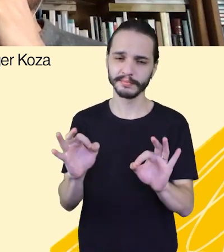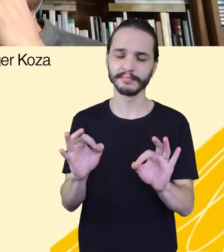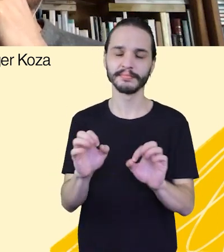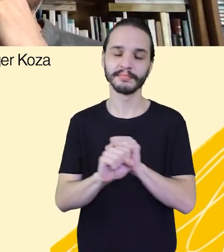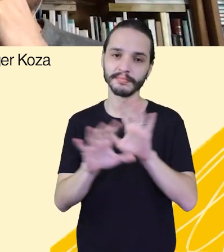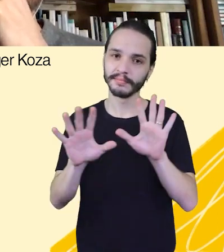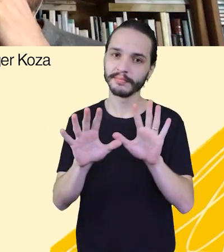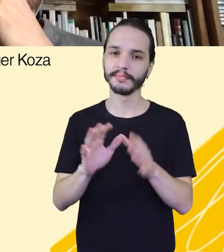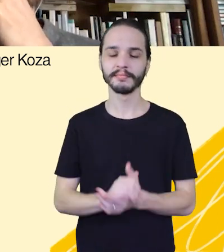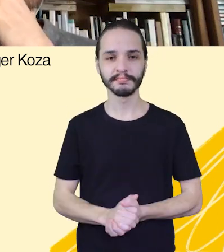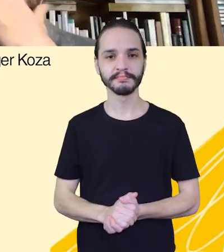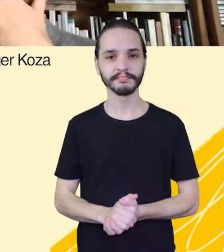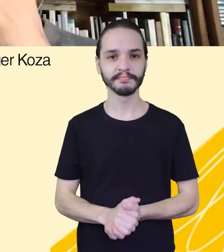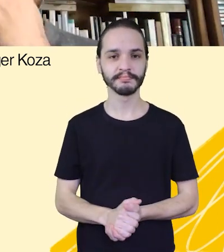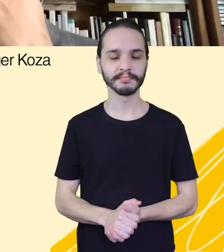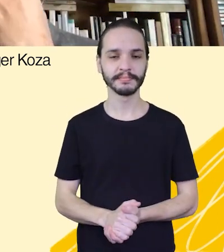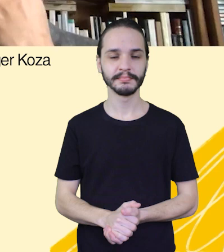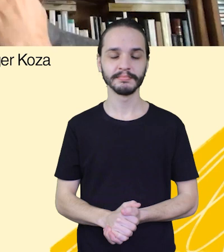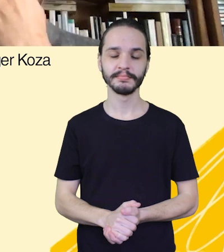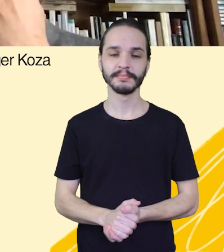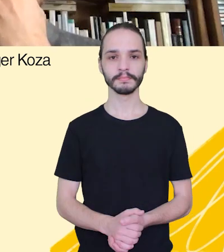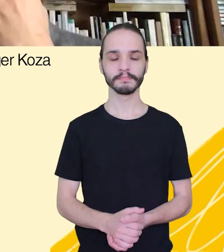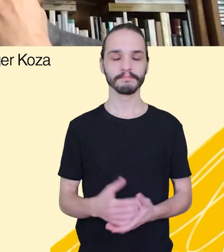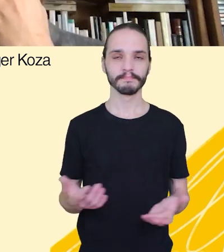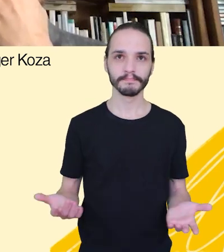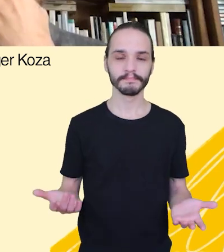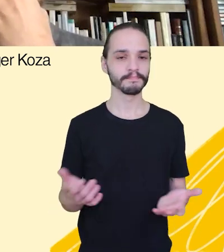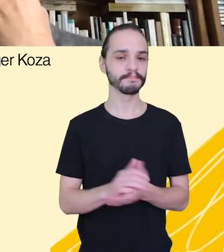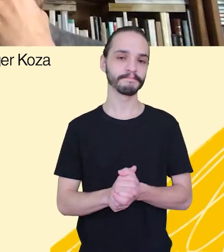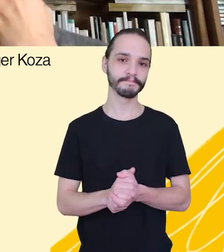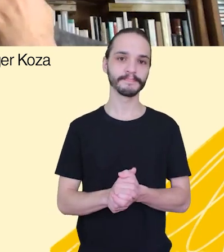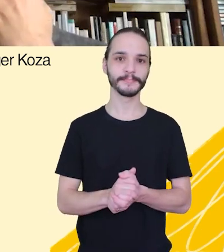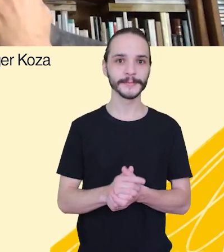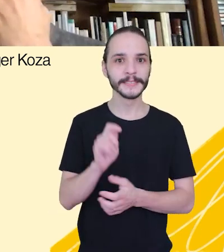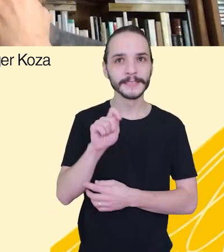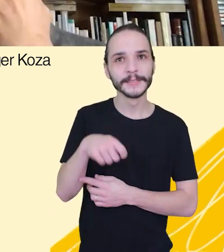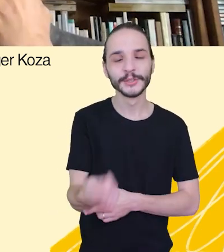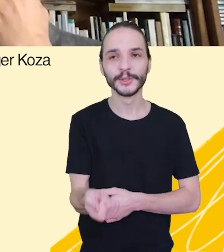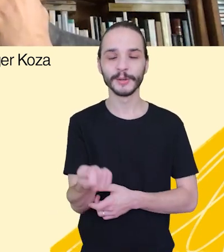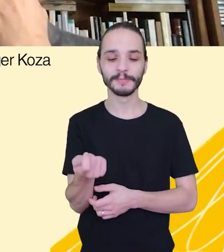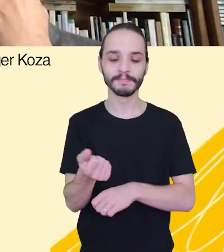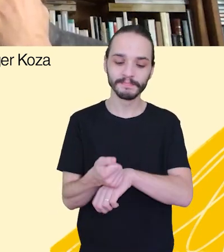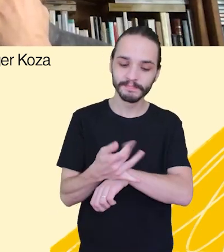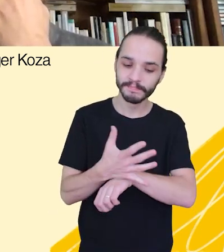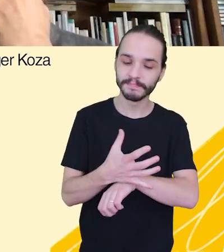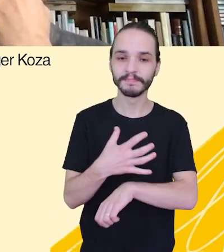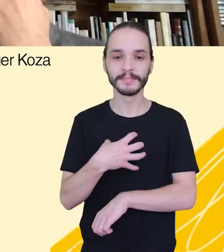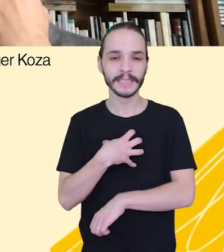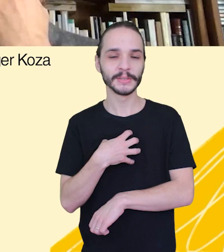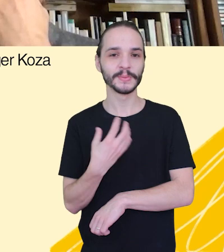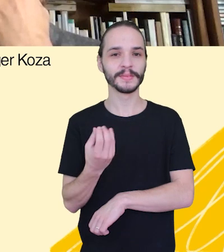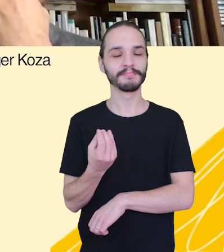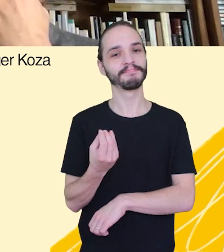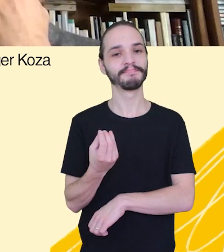So what can it be then about? So it's about feeling. Sure. This is too...